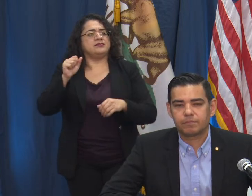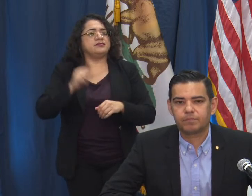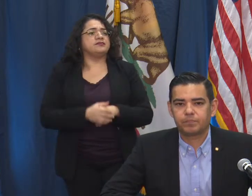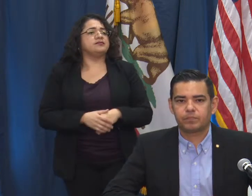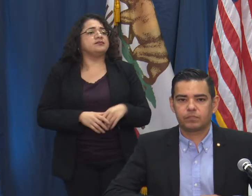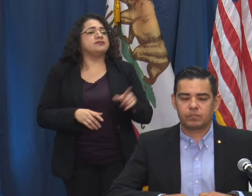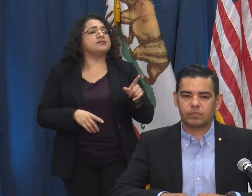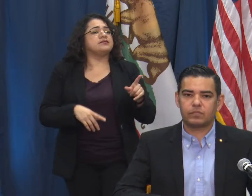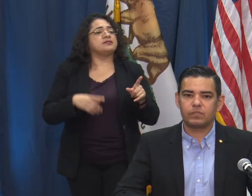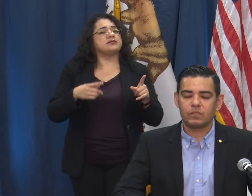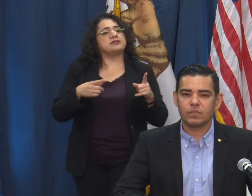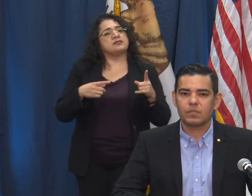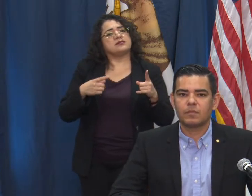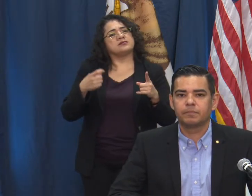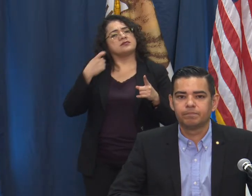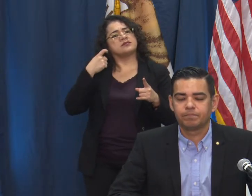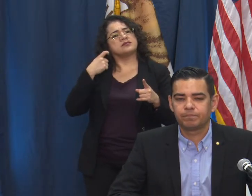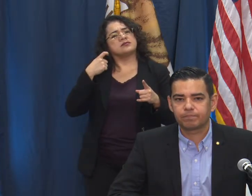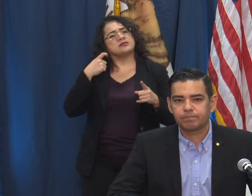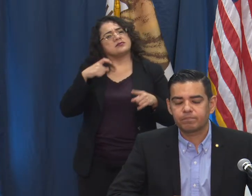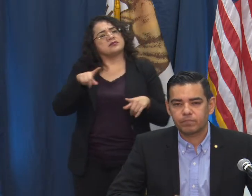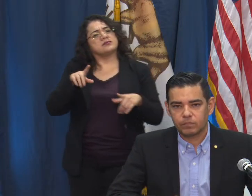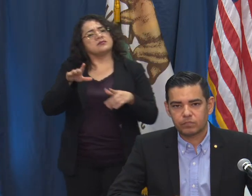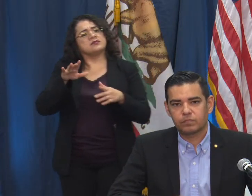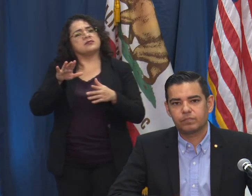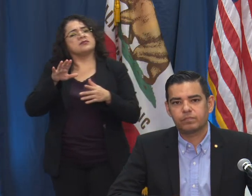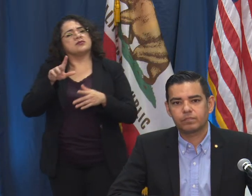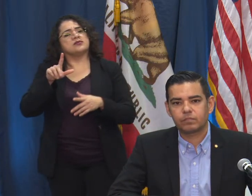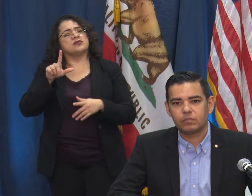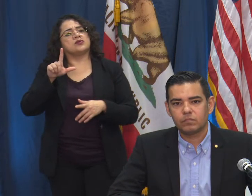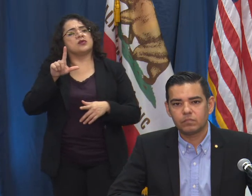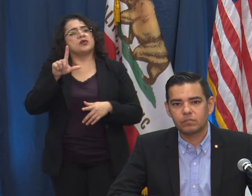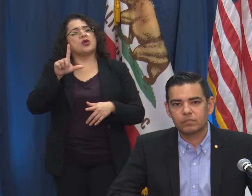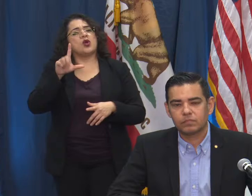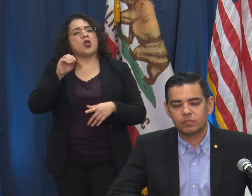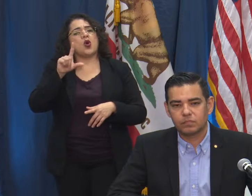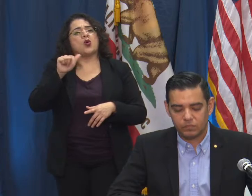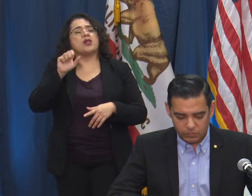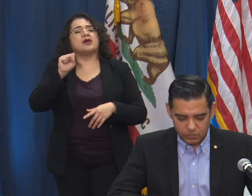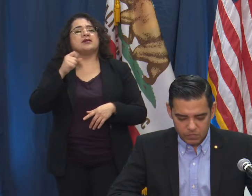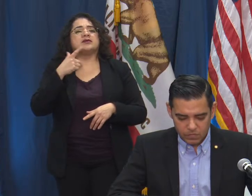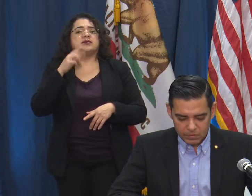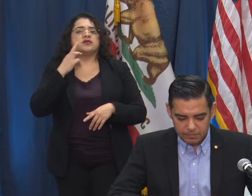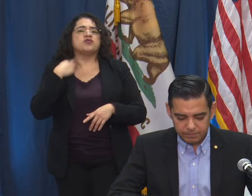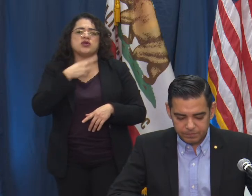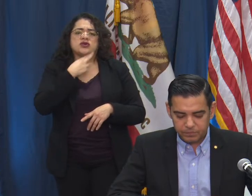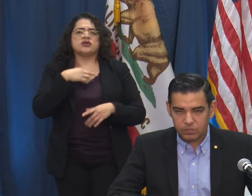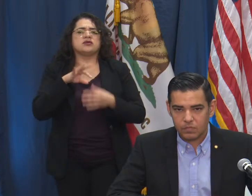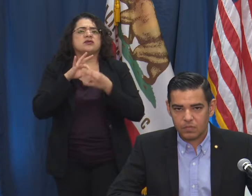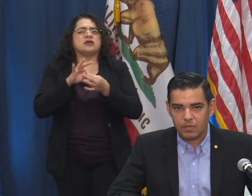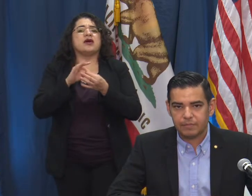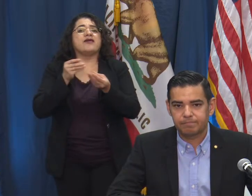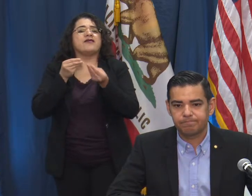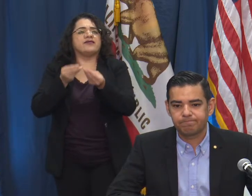and talking about the feeding services that are happening. Would you just go into some of the senior services and some of the feeding services that we're